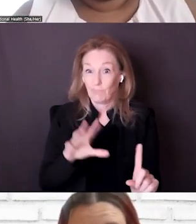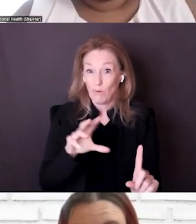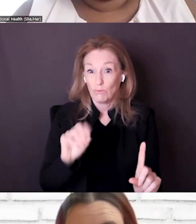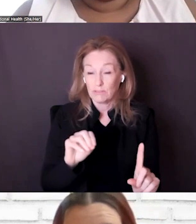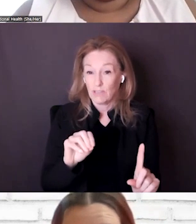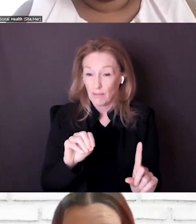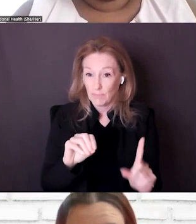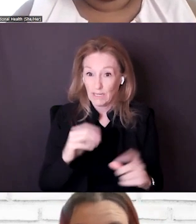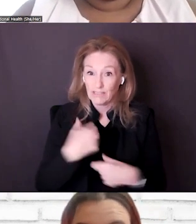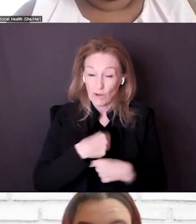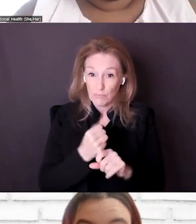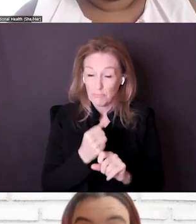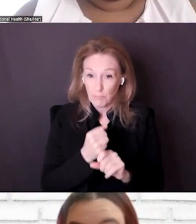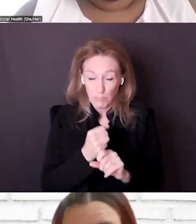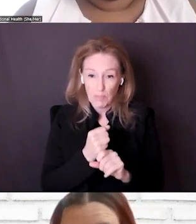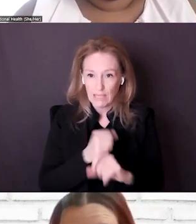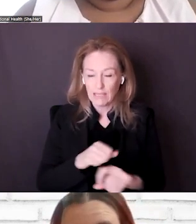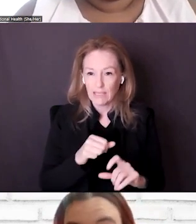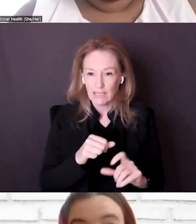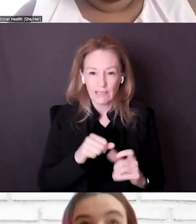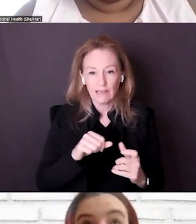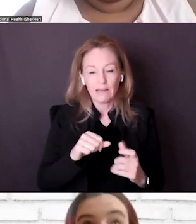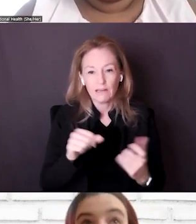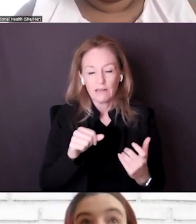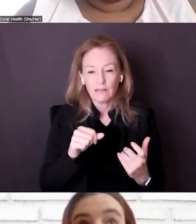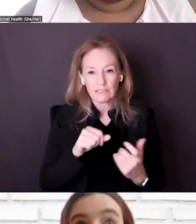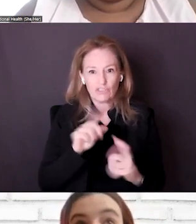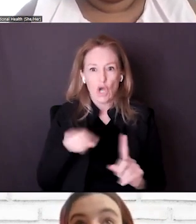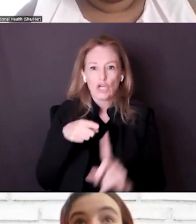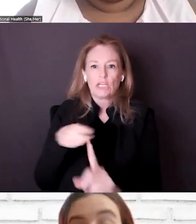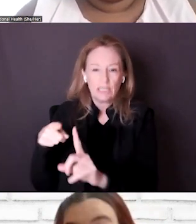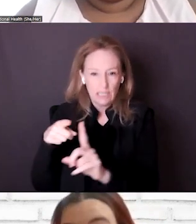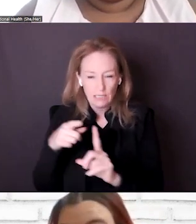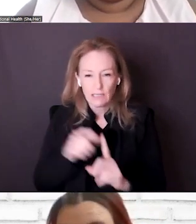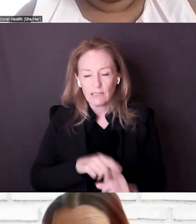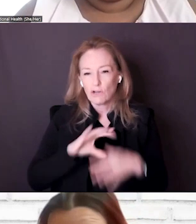COMPANIES KNOW THAT IF THEY SPEND MORE TIME ON IT, THEY WILL MAKE